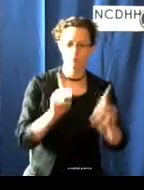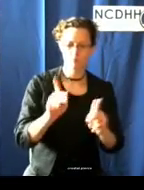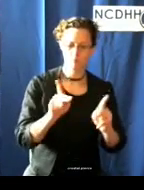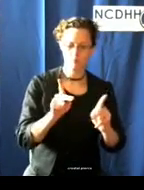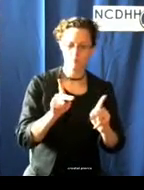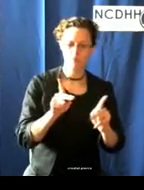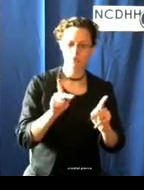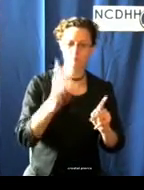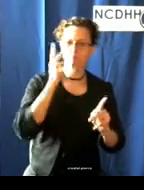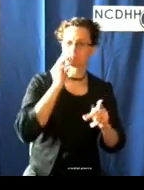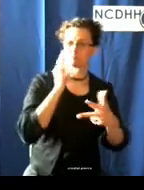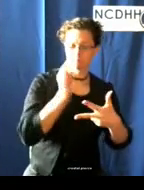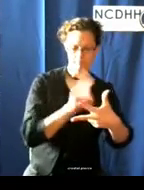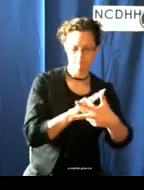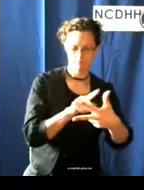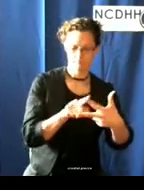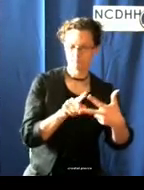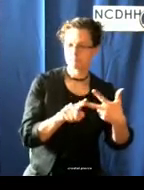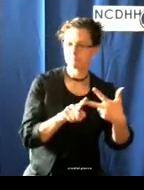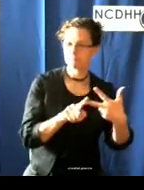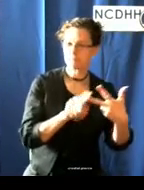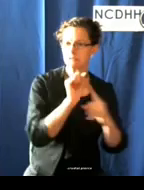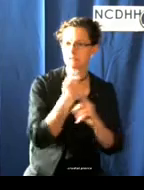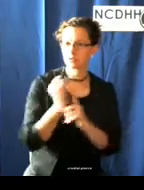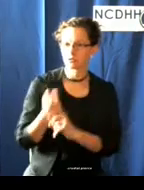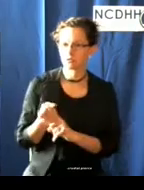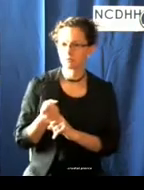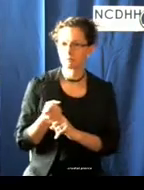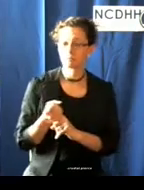THERE ARE A COUPLE LAWS THAT APPLY AND IMPACT US